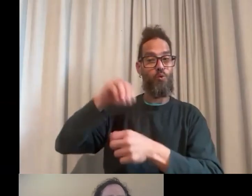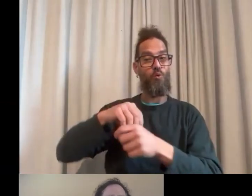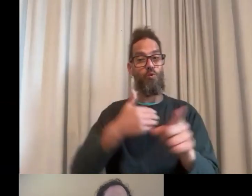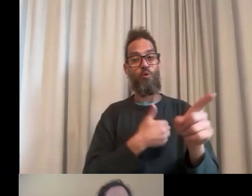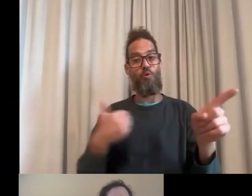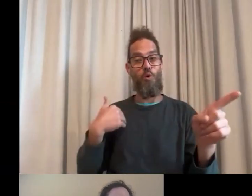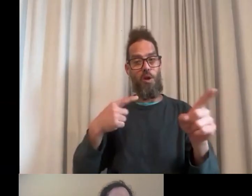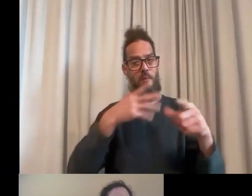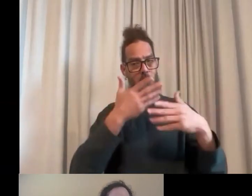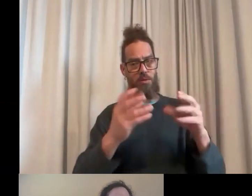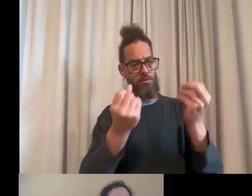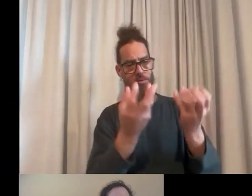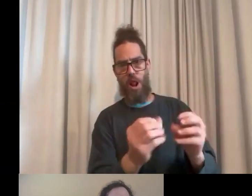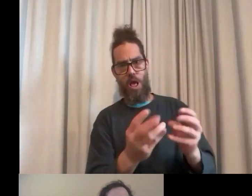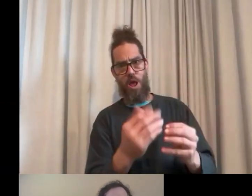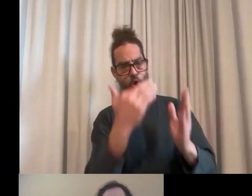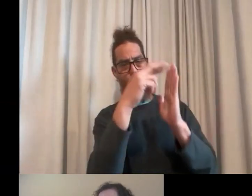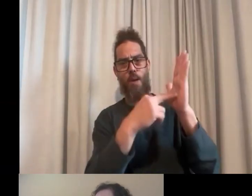to have obligations regarding your banking